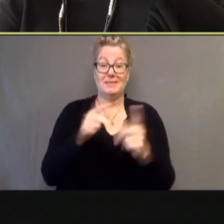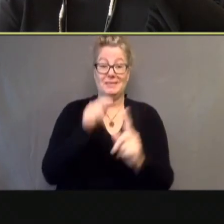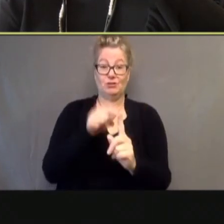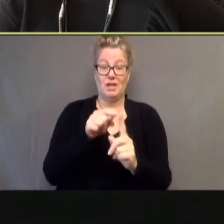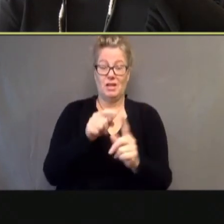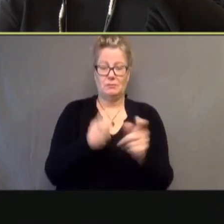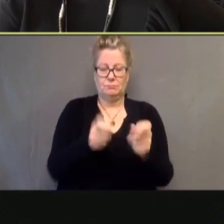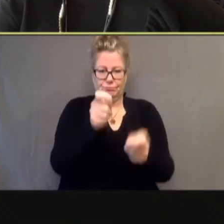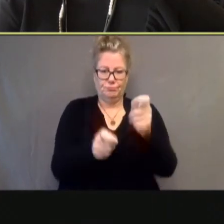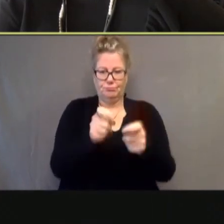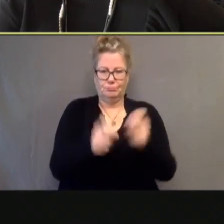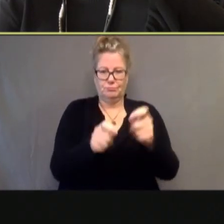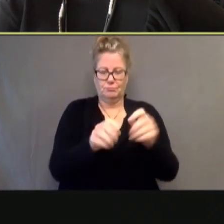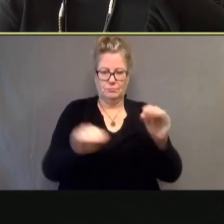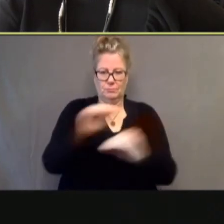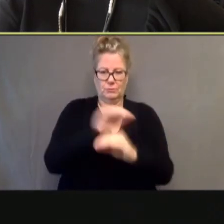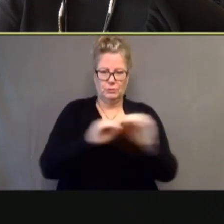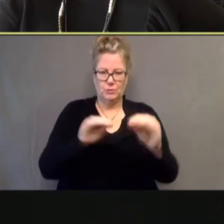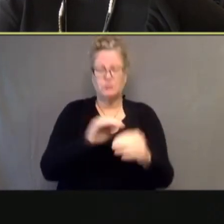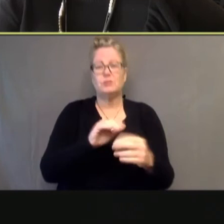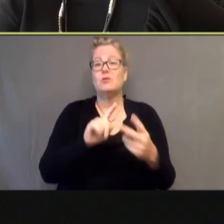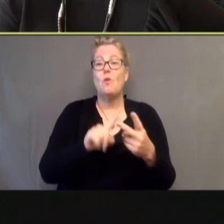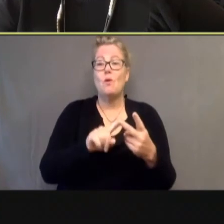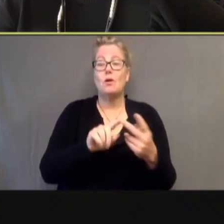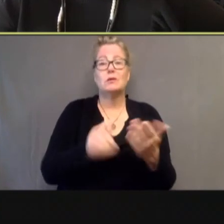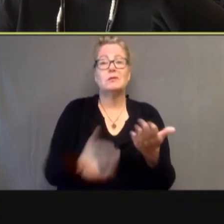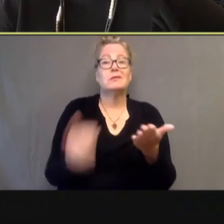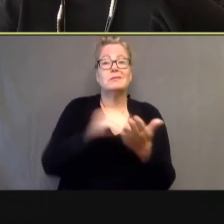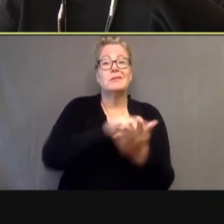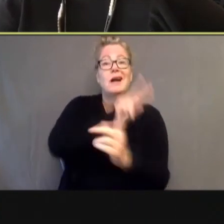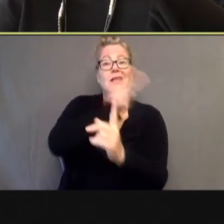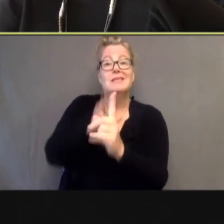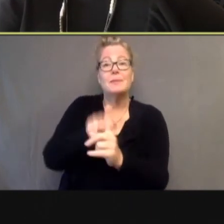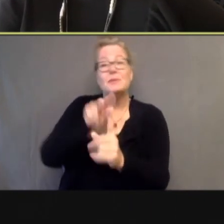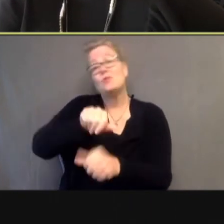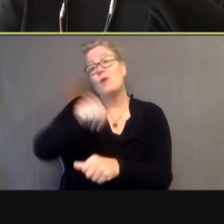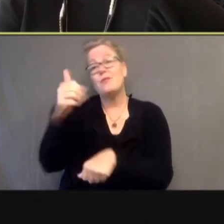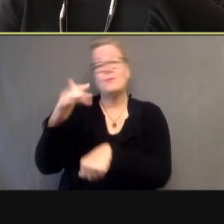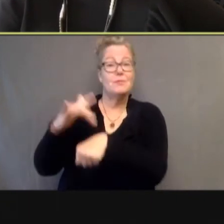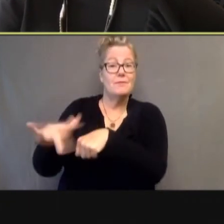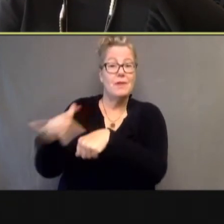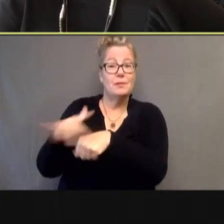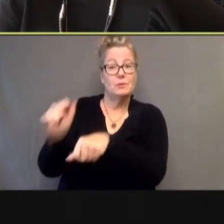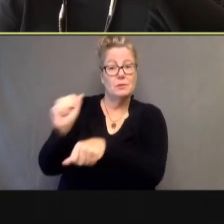to an available position and emphasis on available because employers do not have to create a